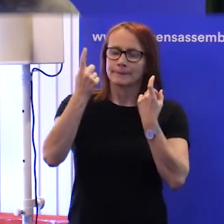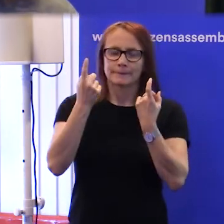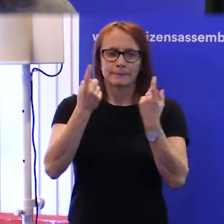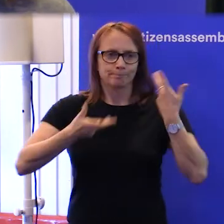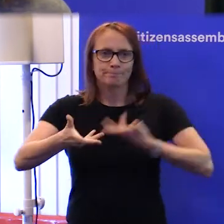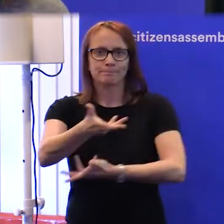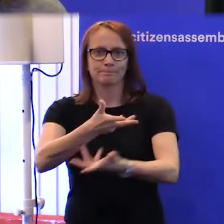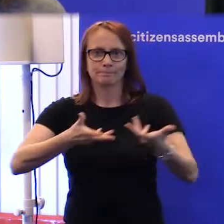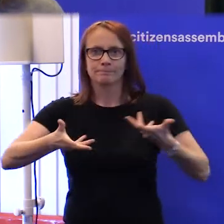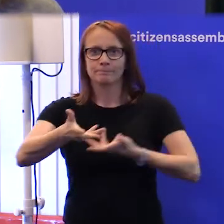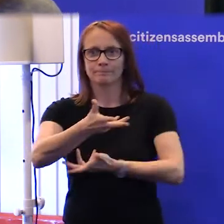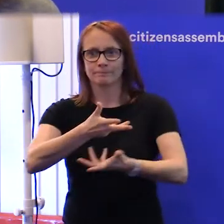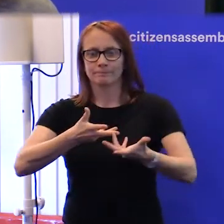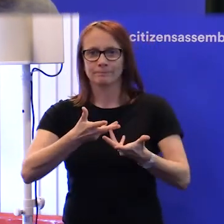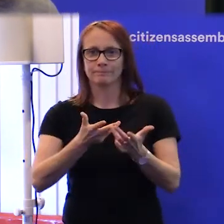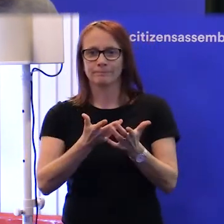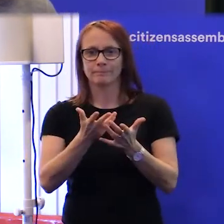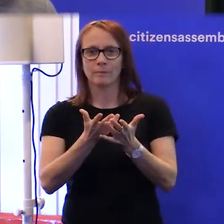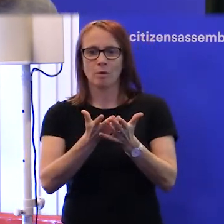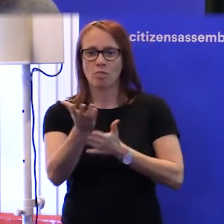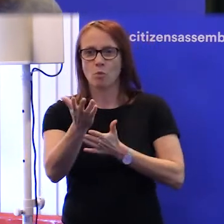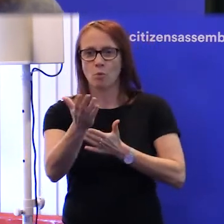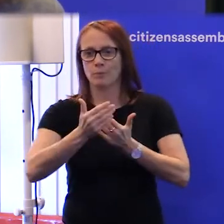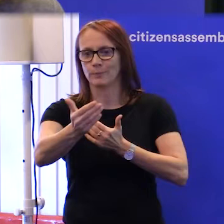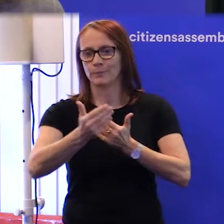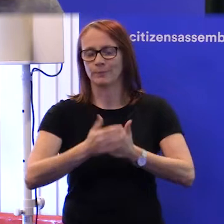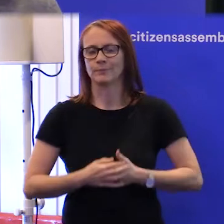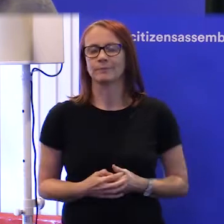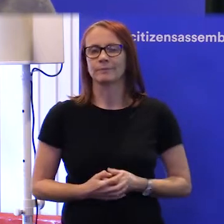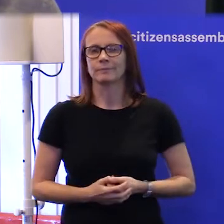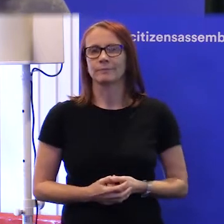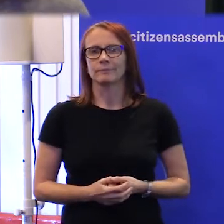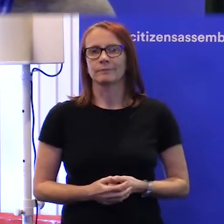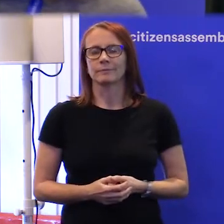discuss over our pudding and throughout the rest of the evening and we're joined